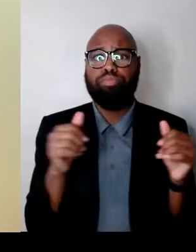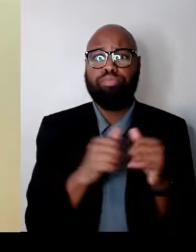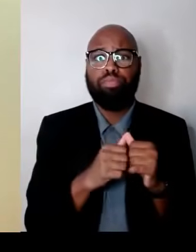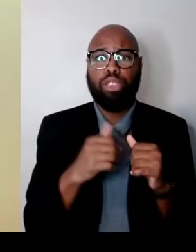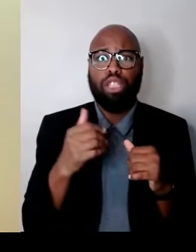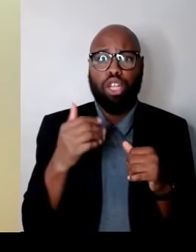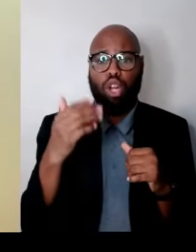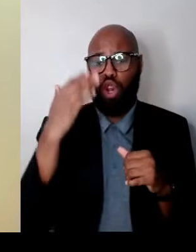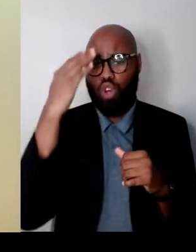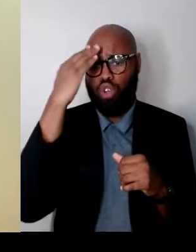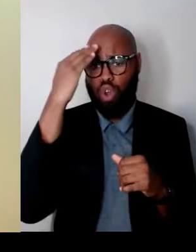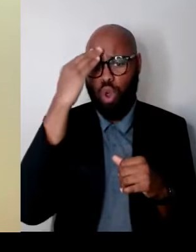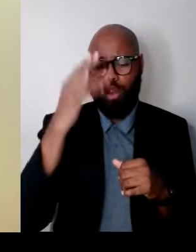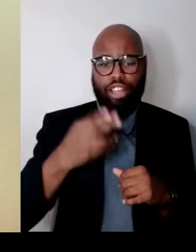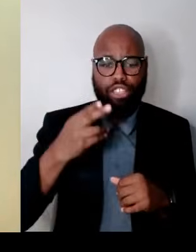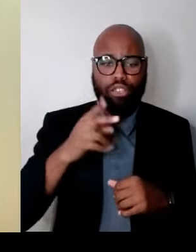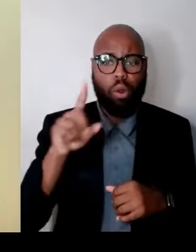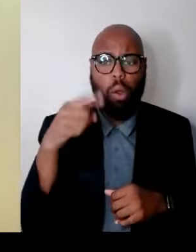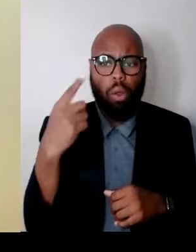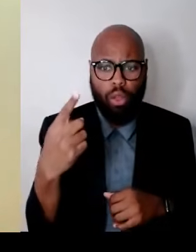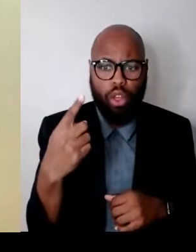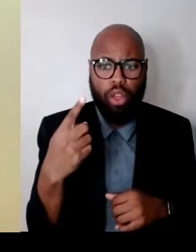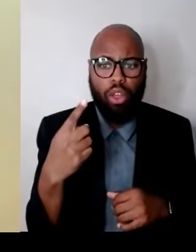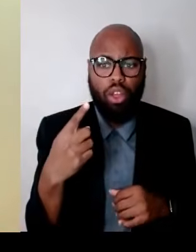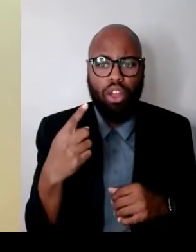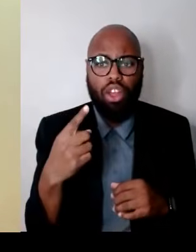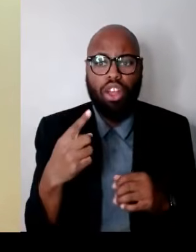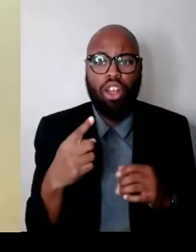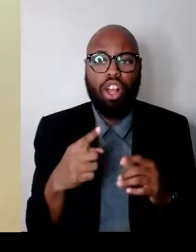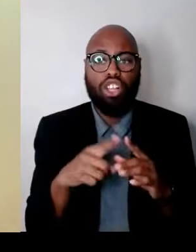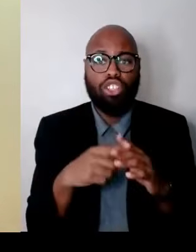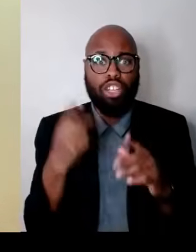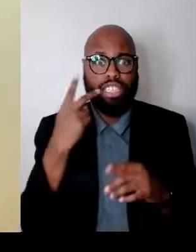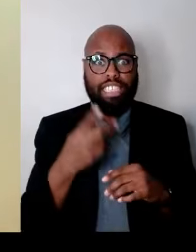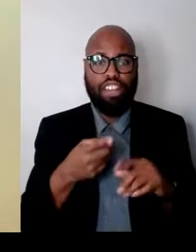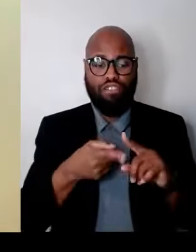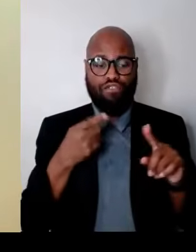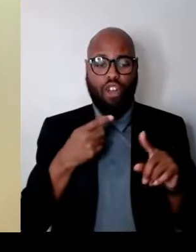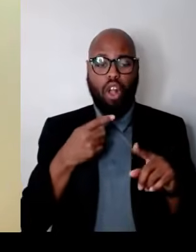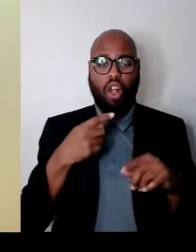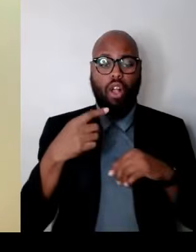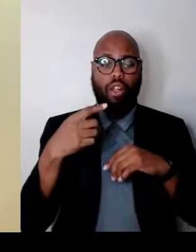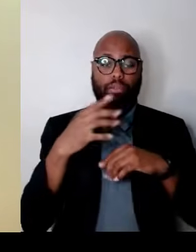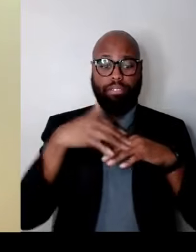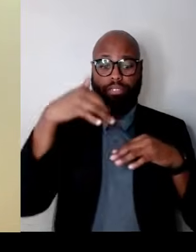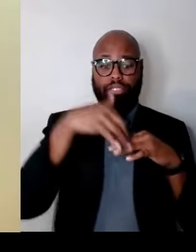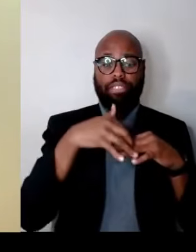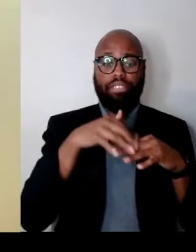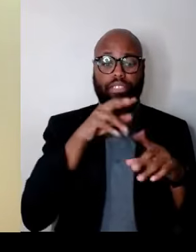They're starting to see themselves from an indigenous framework. In Indian country and beyond Indian country,